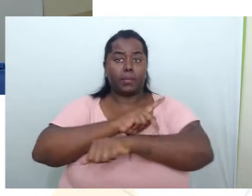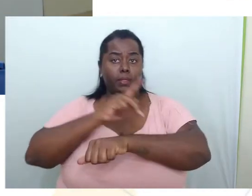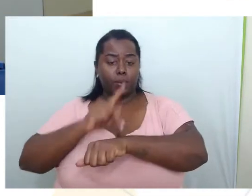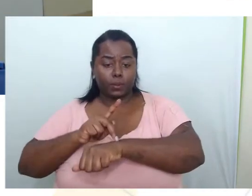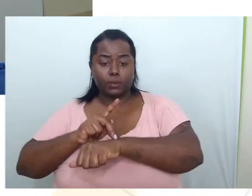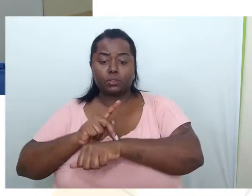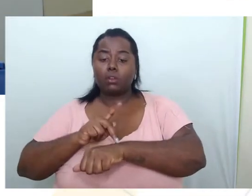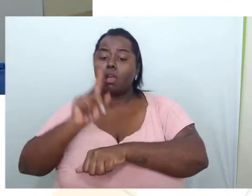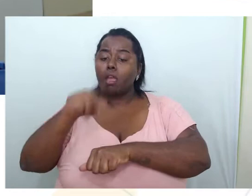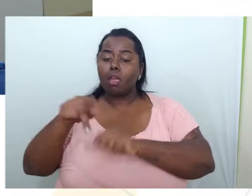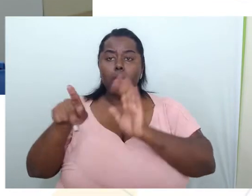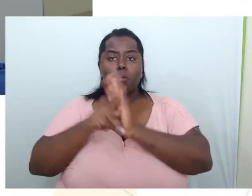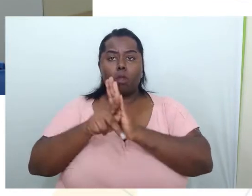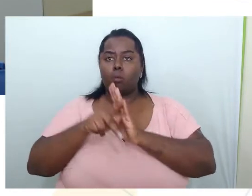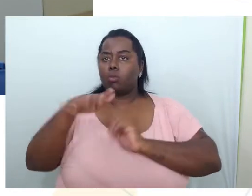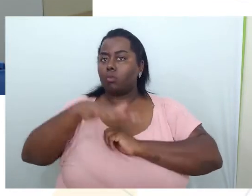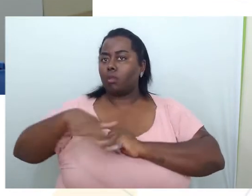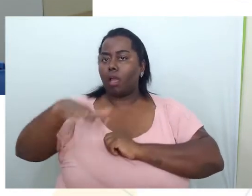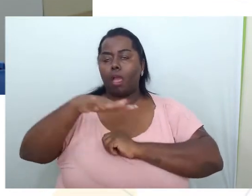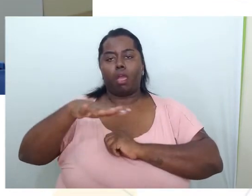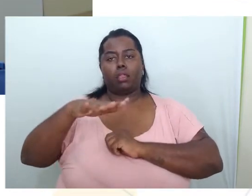domain of experts what would the students know about it that's why they